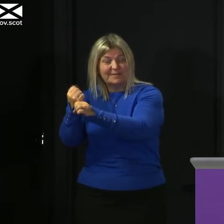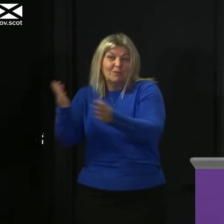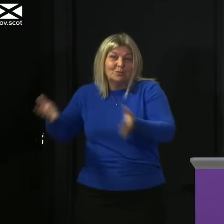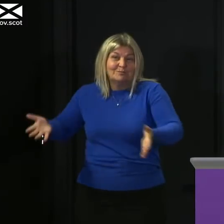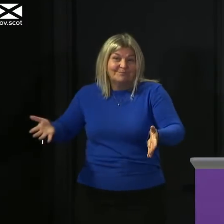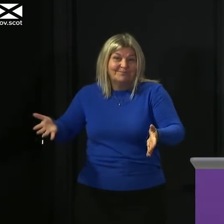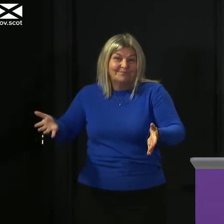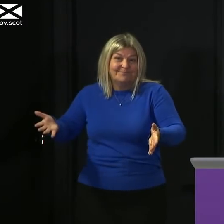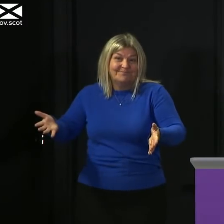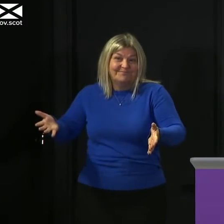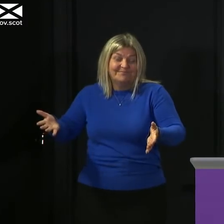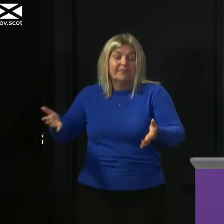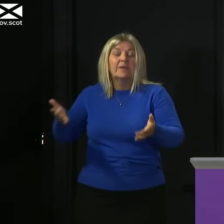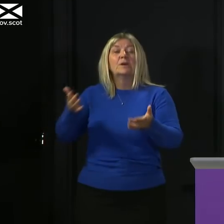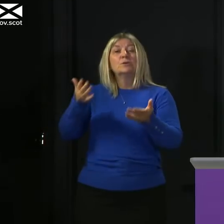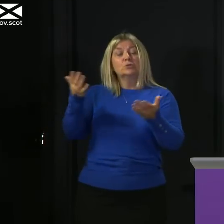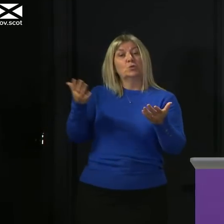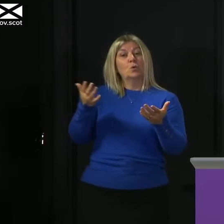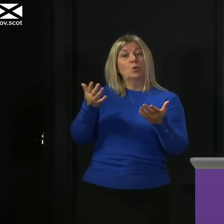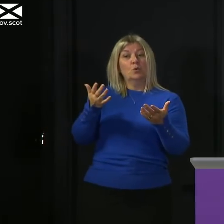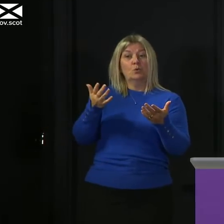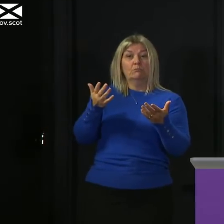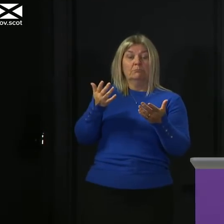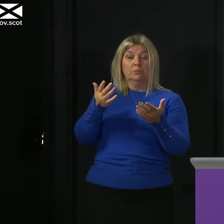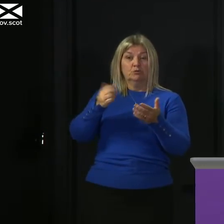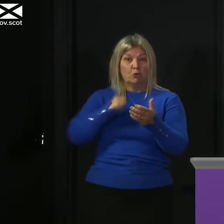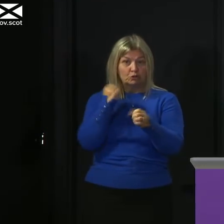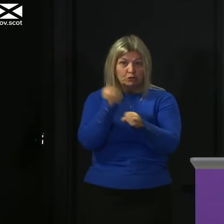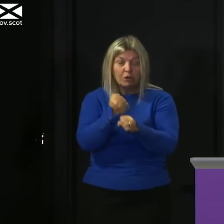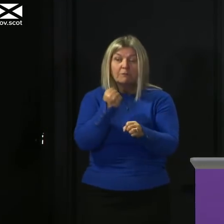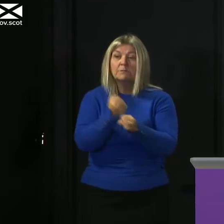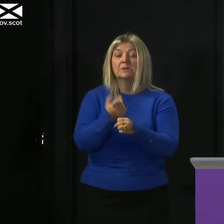sports minister in the Scottish Government has already raised the issue of football